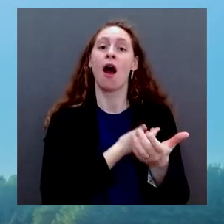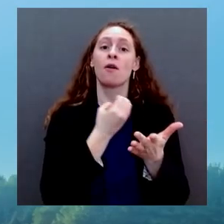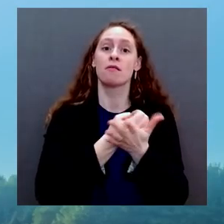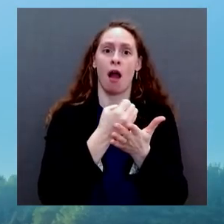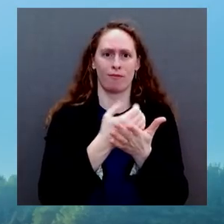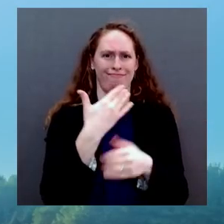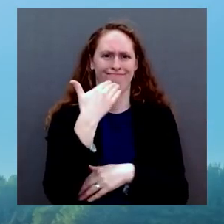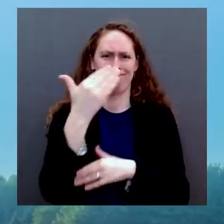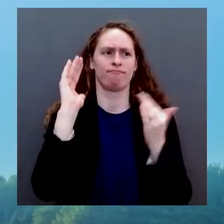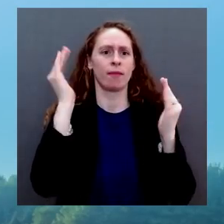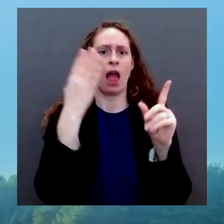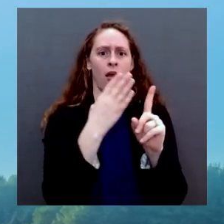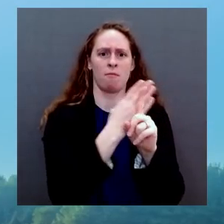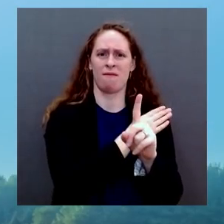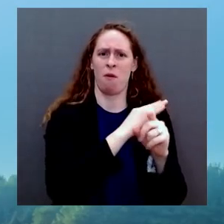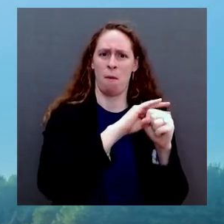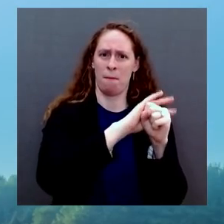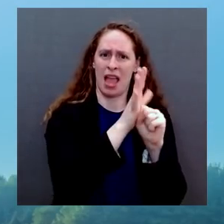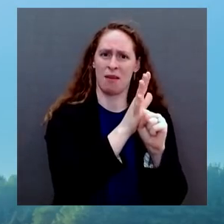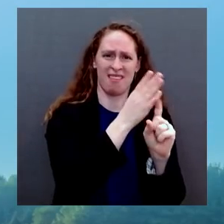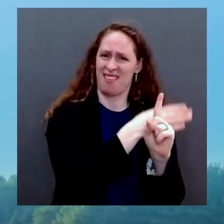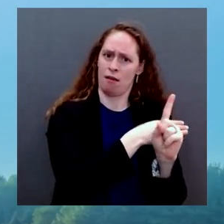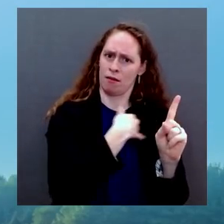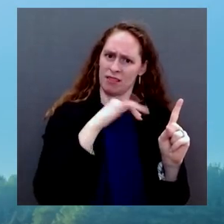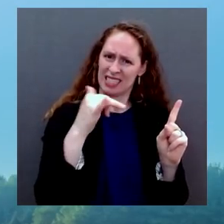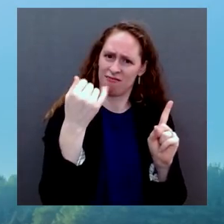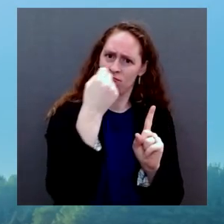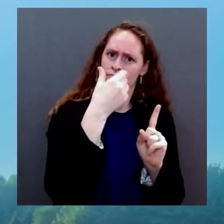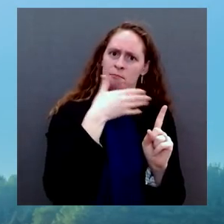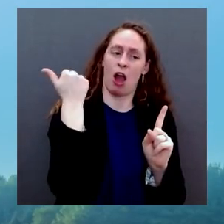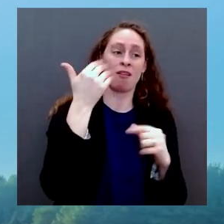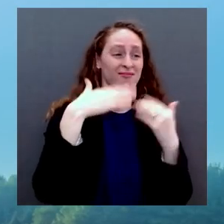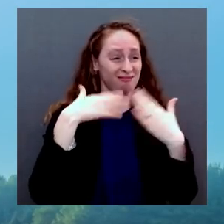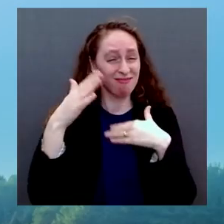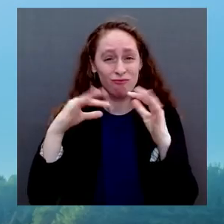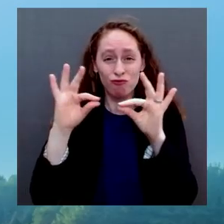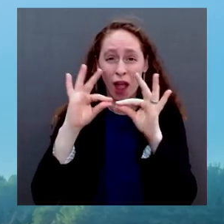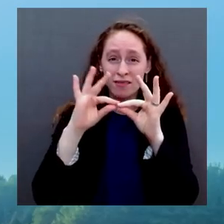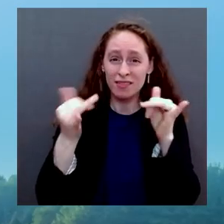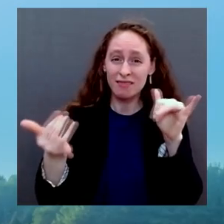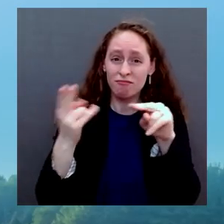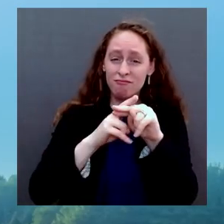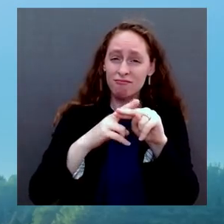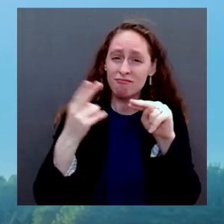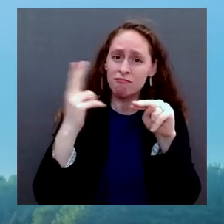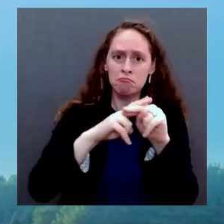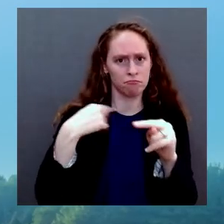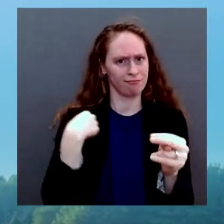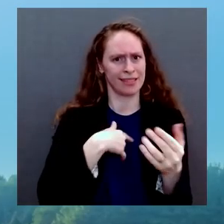for the American Rescue Plan and the Bipartisan Infrastructure Law, we've made important progress: